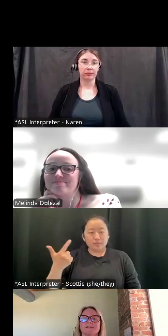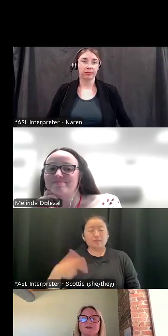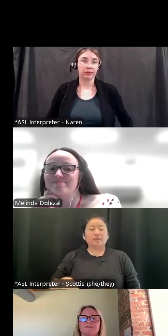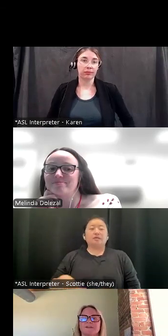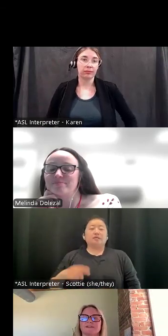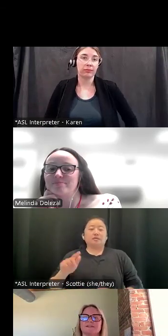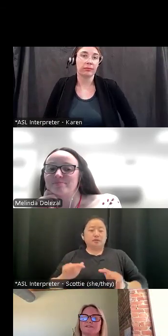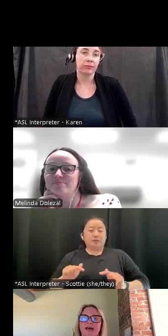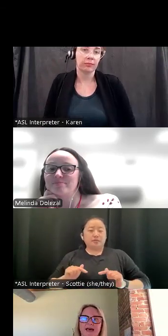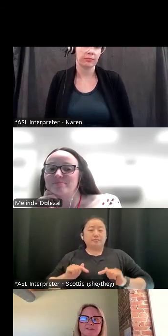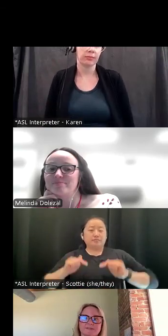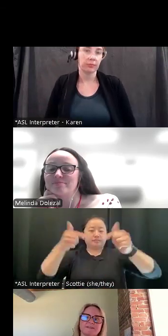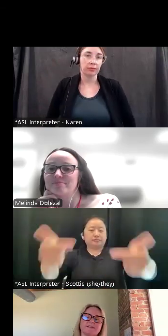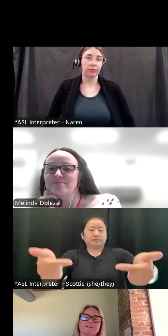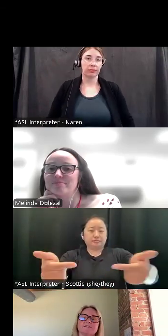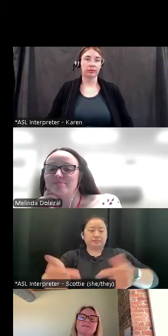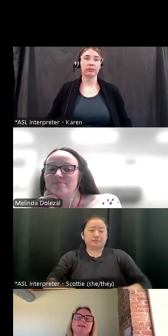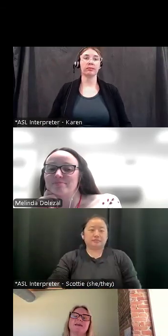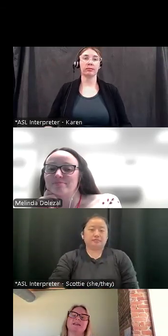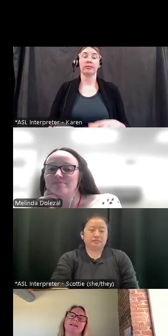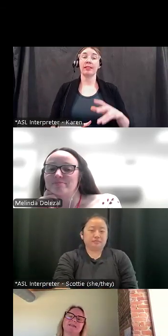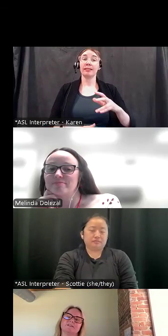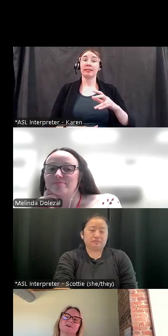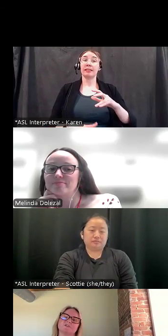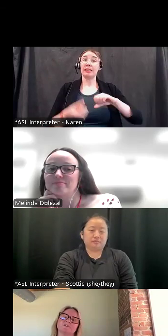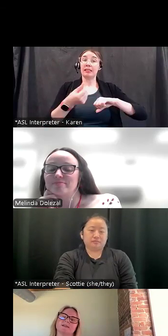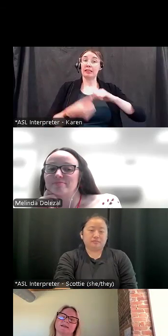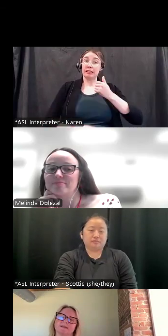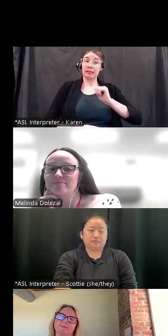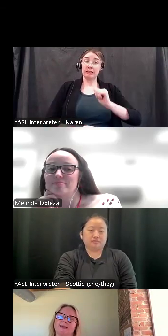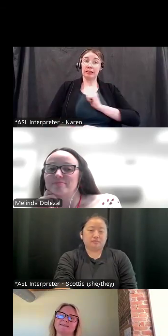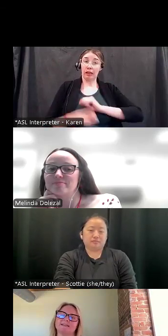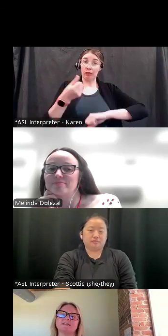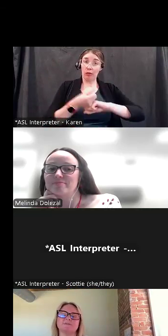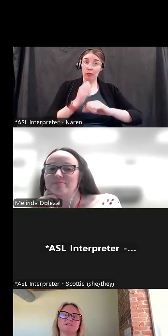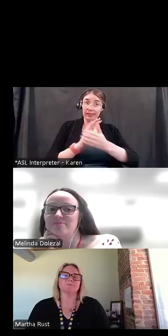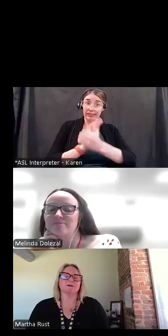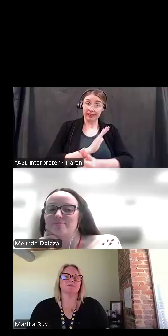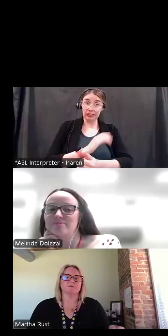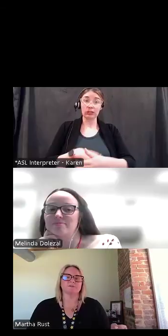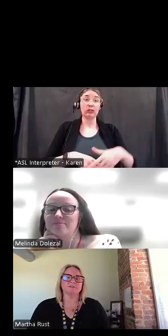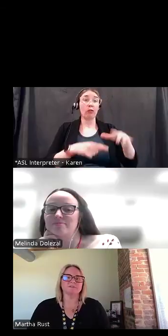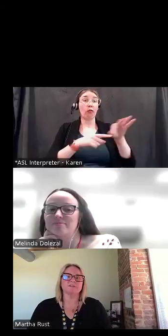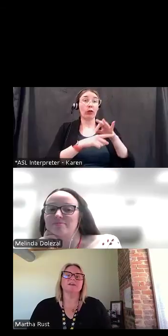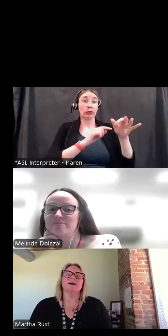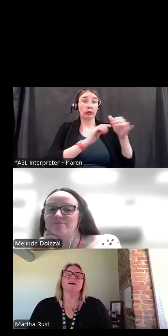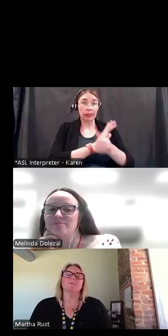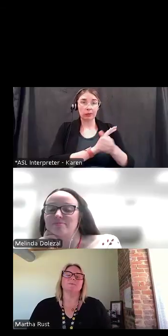self-confidence, self advocacy skills, it enhances functional capacity especially among older adults.